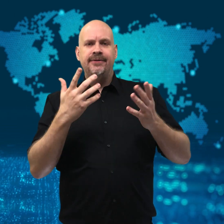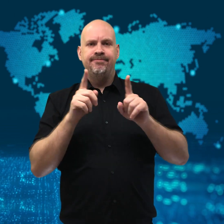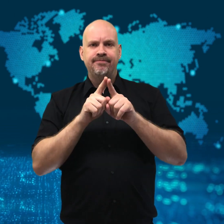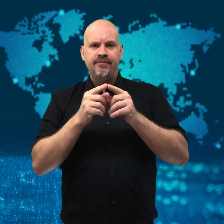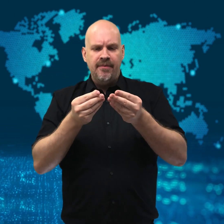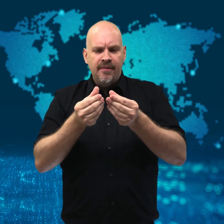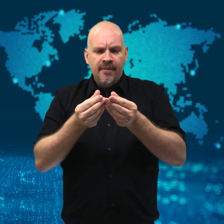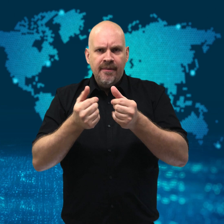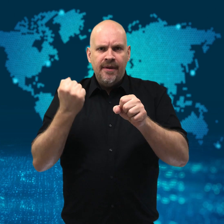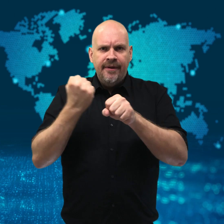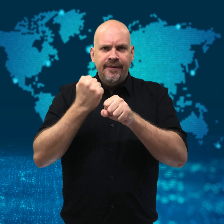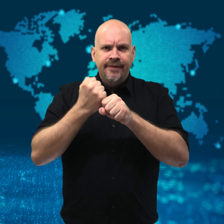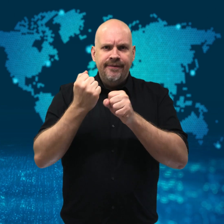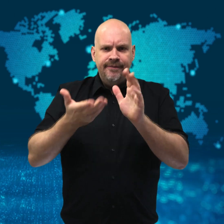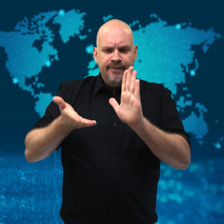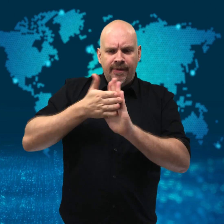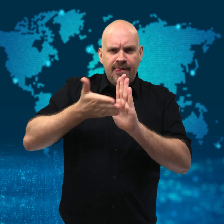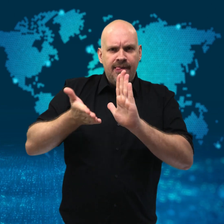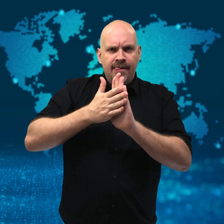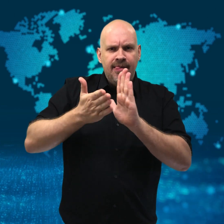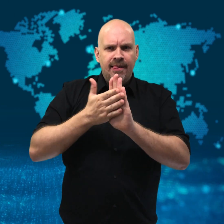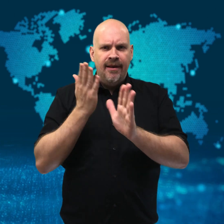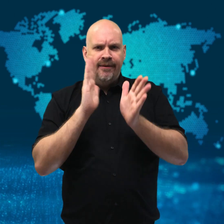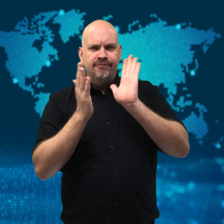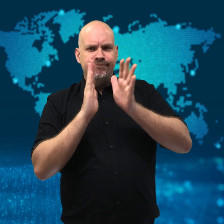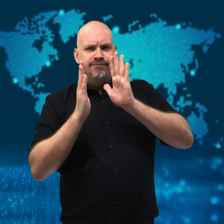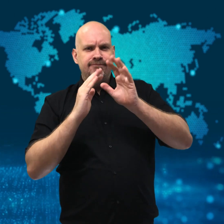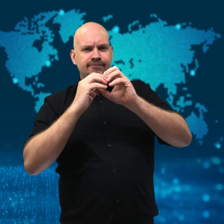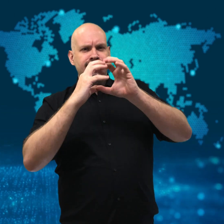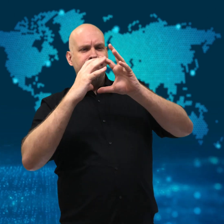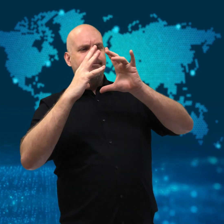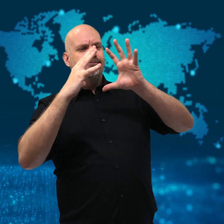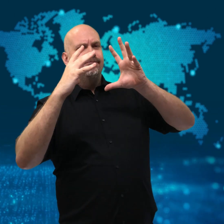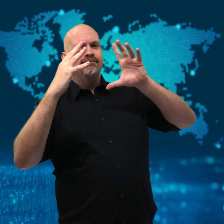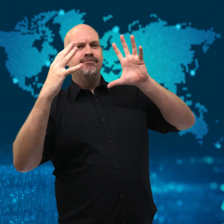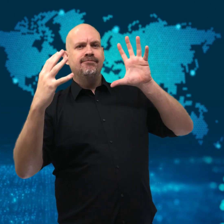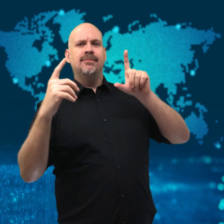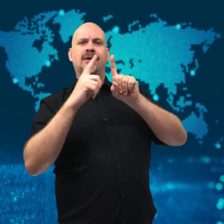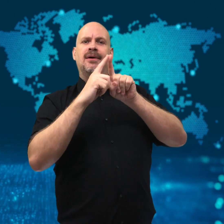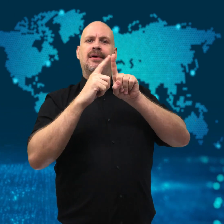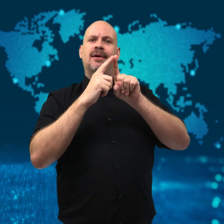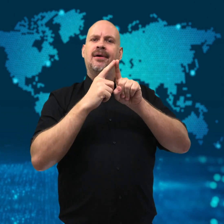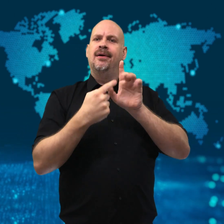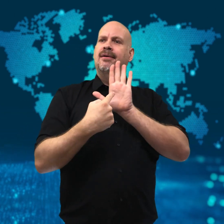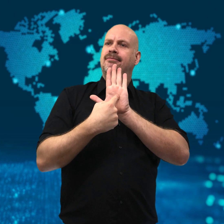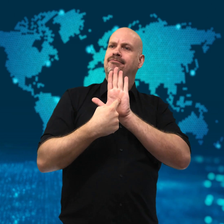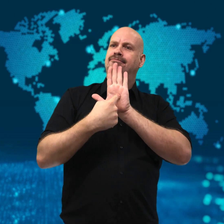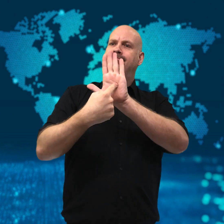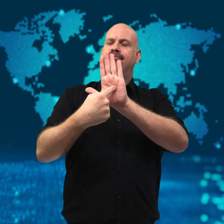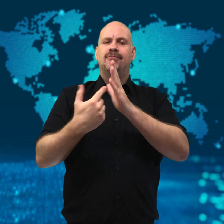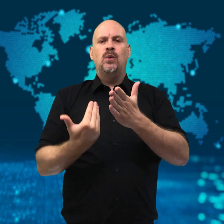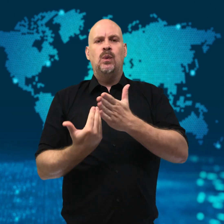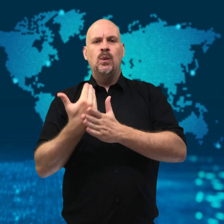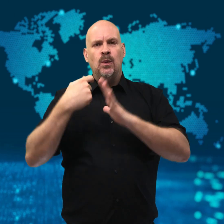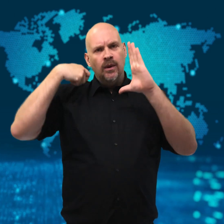The father and son noticed a smell from the dinosaur.